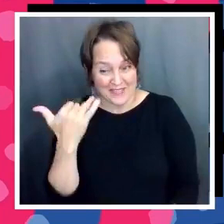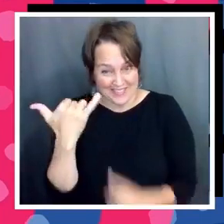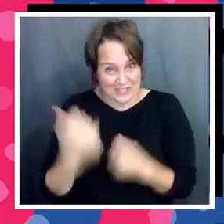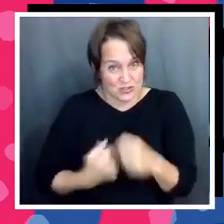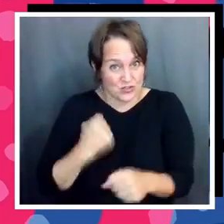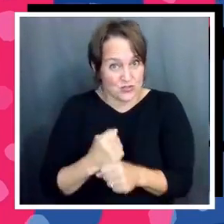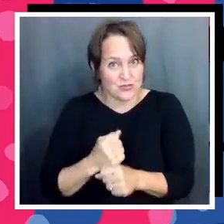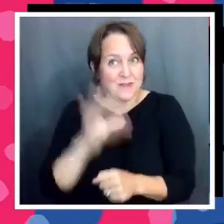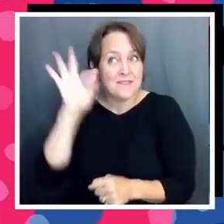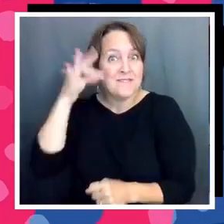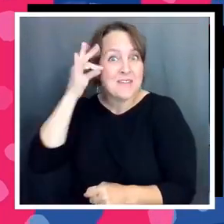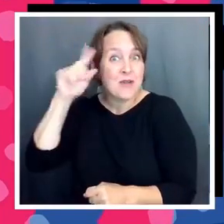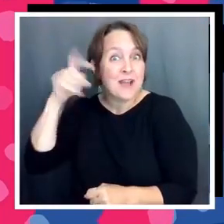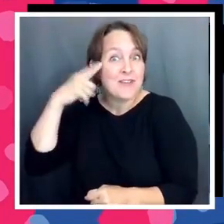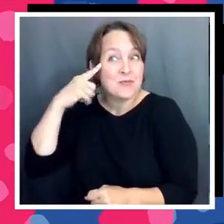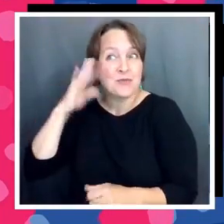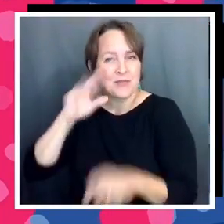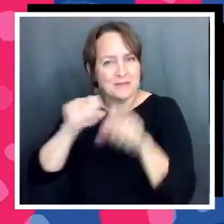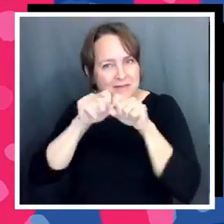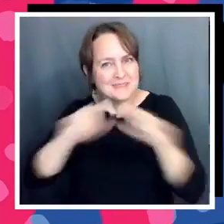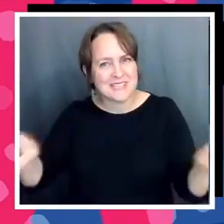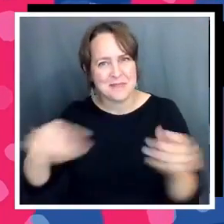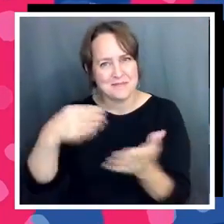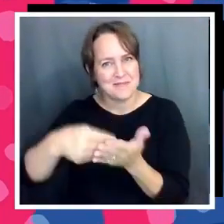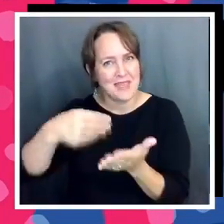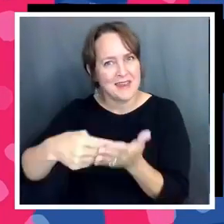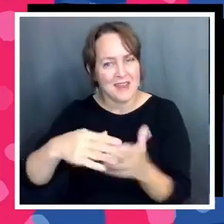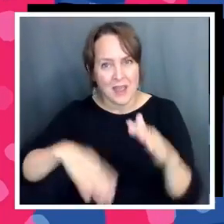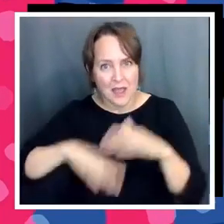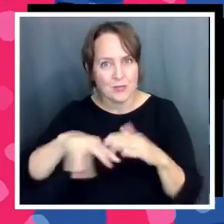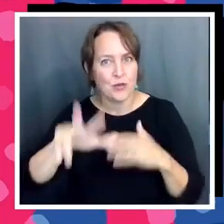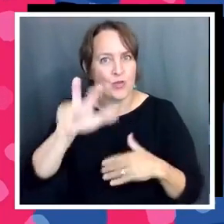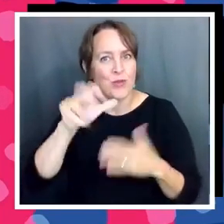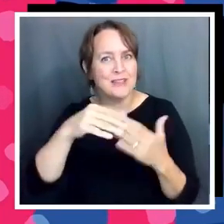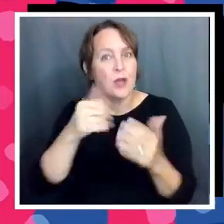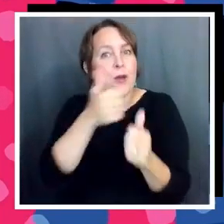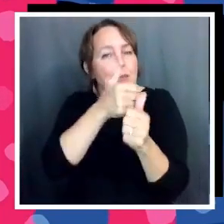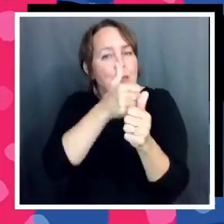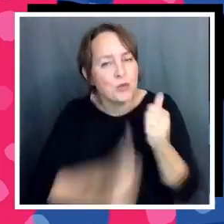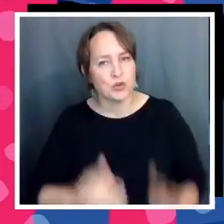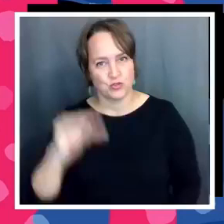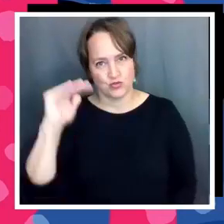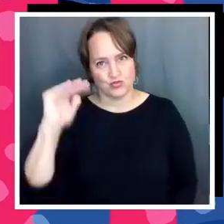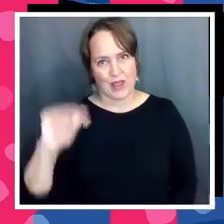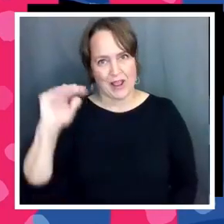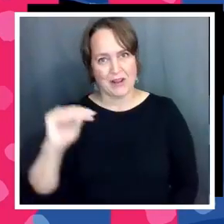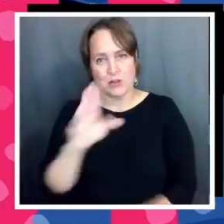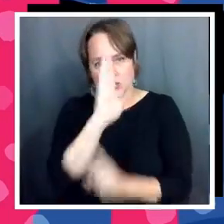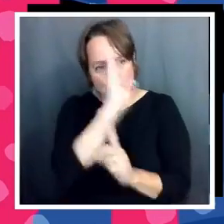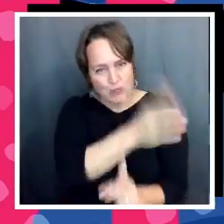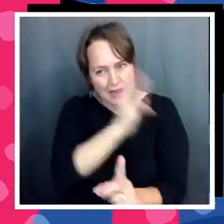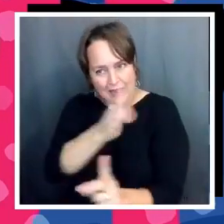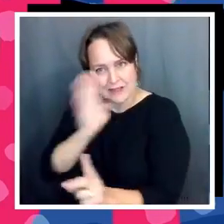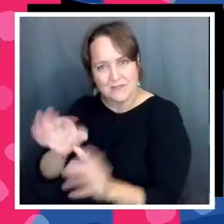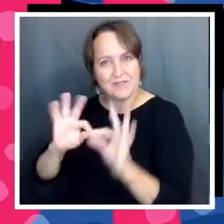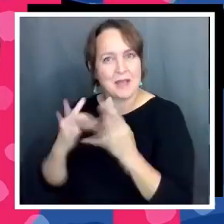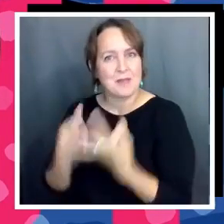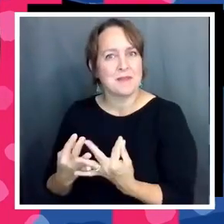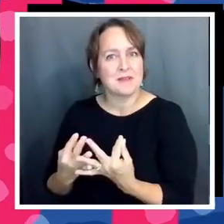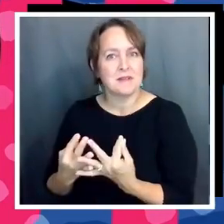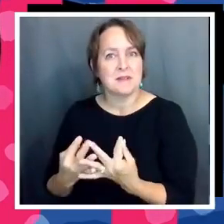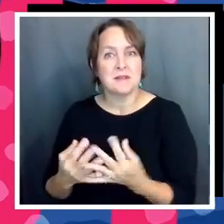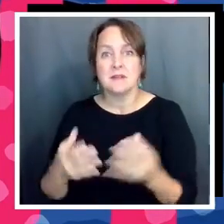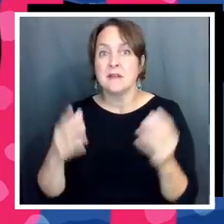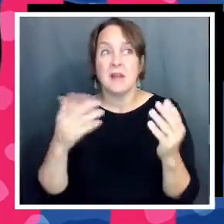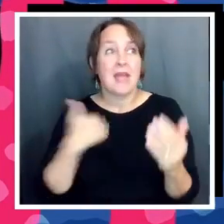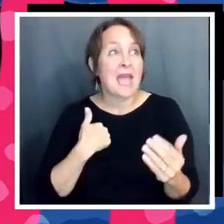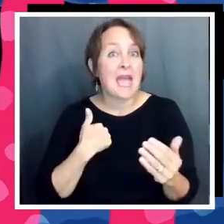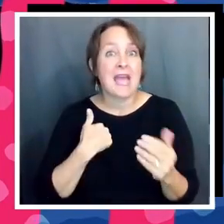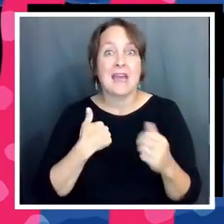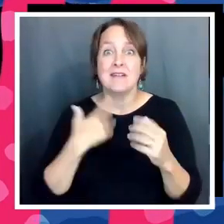THE NEW CHILD TAX CREDIT.